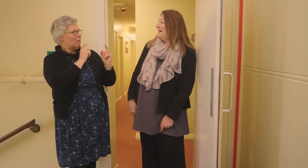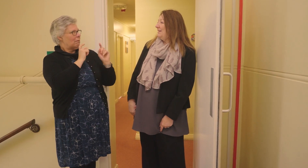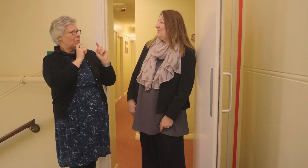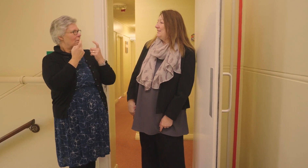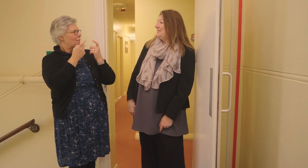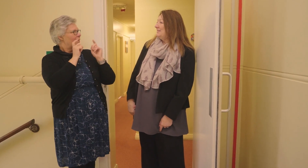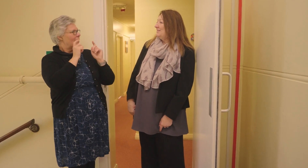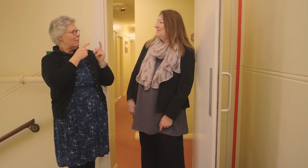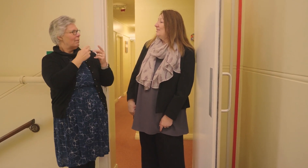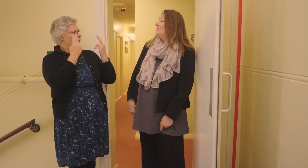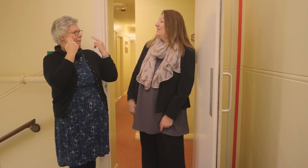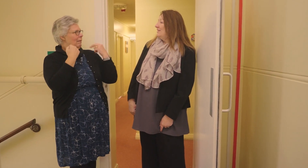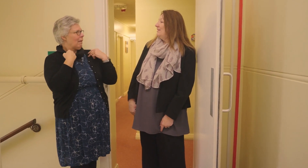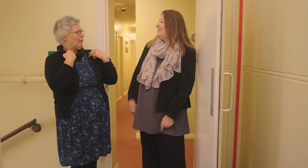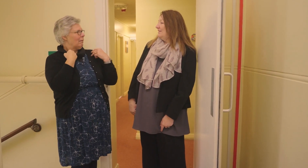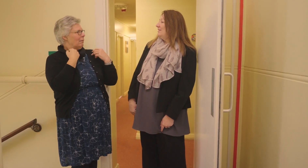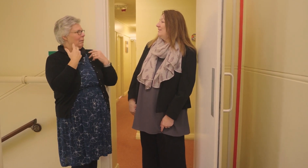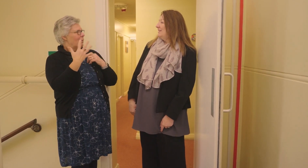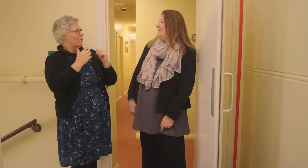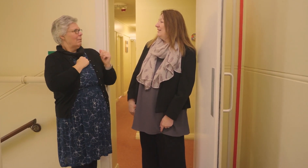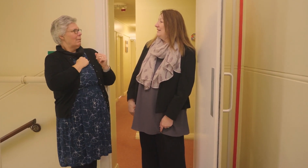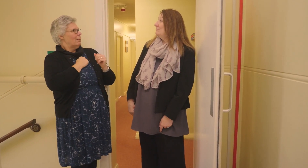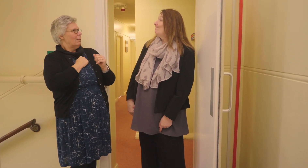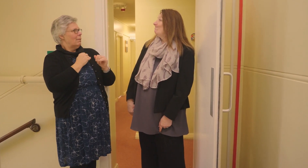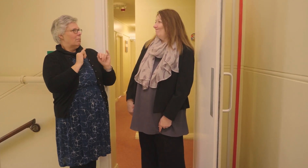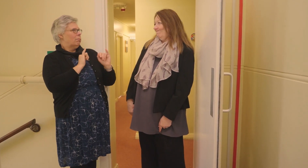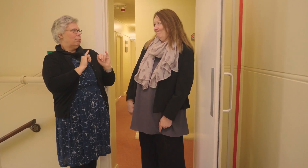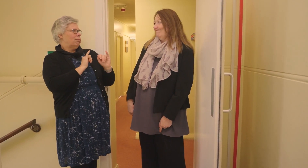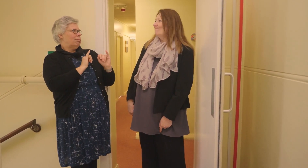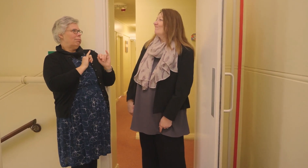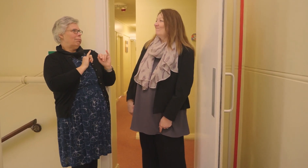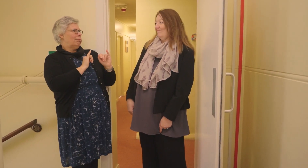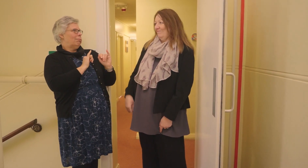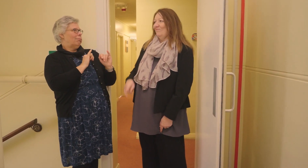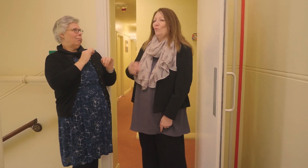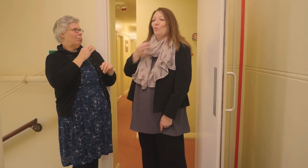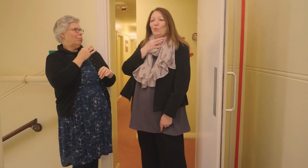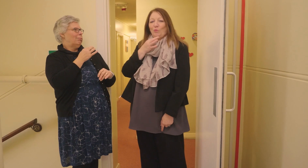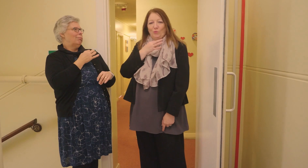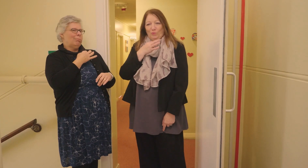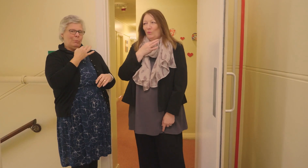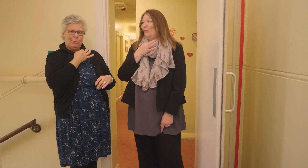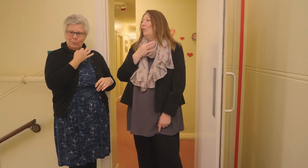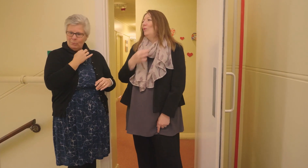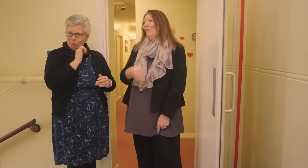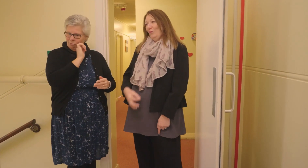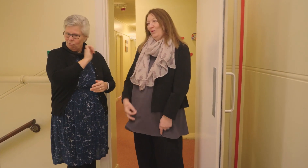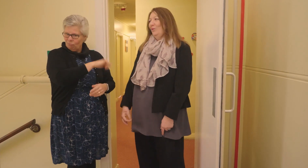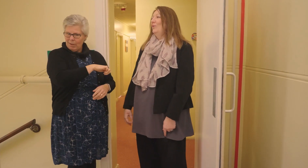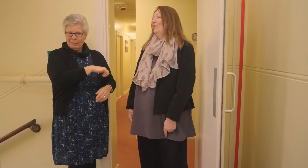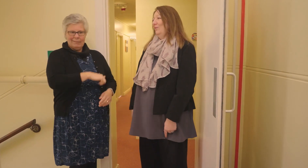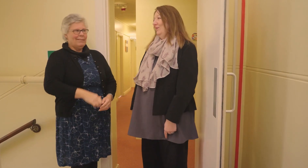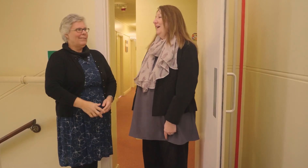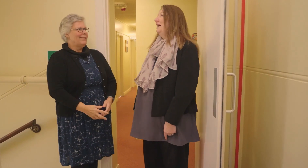and you had to be on the lookout for the nuns, in case they caught you and then you'd be in trouble! It was a risky business! - Oh, yes!